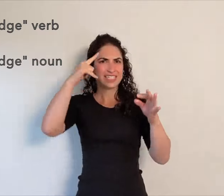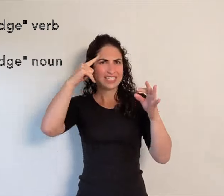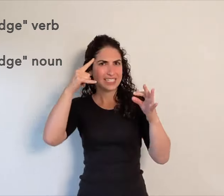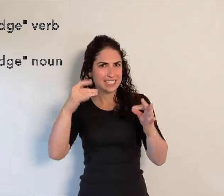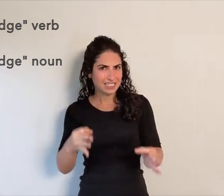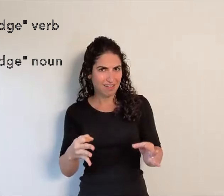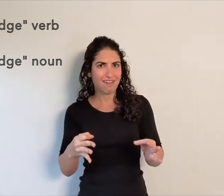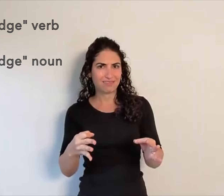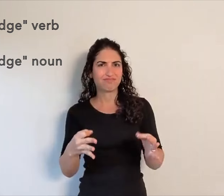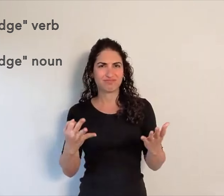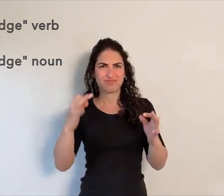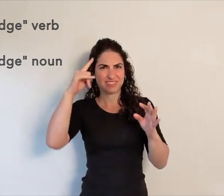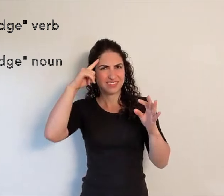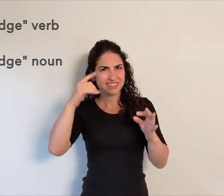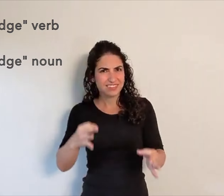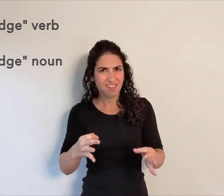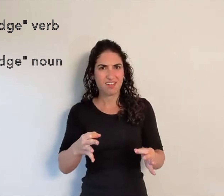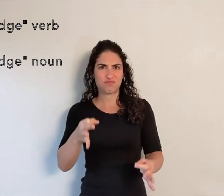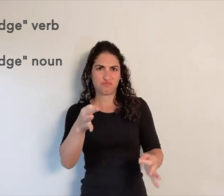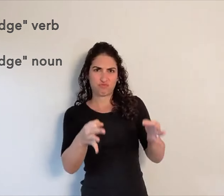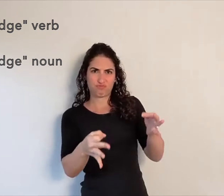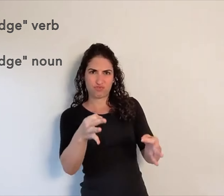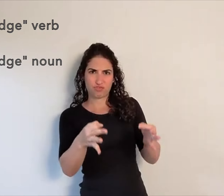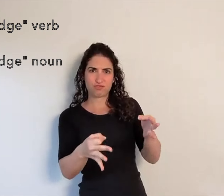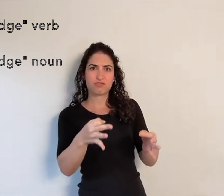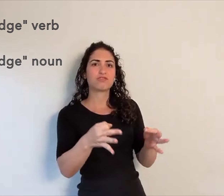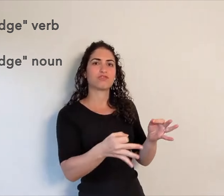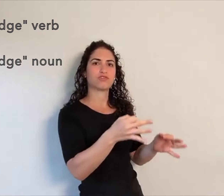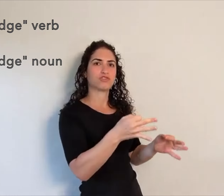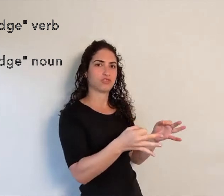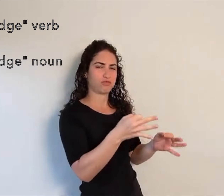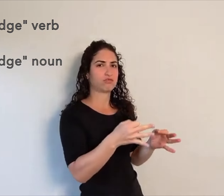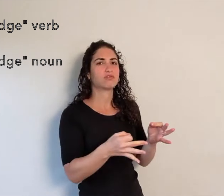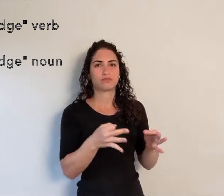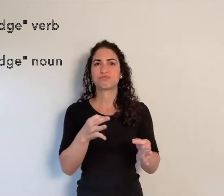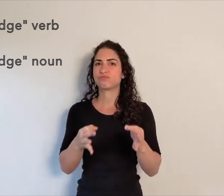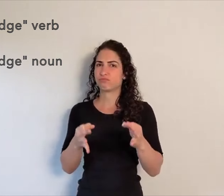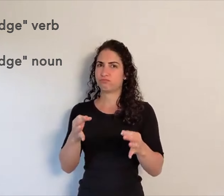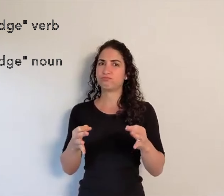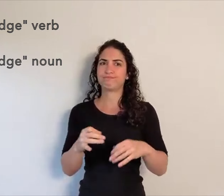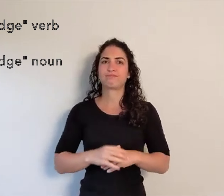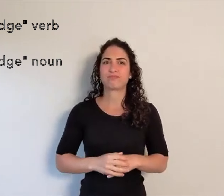that's about DECIDING, right? DECIDE, JUDGE.